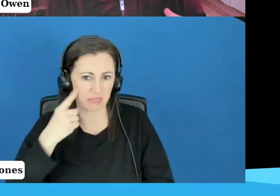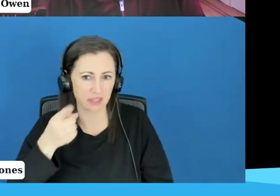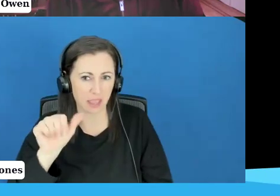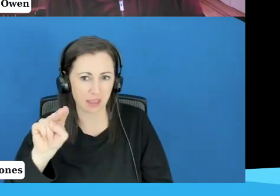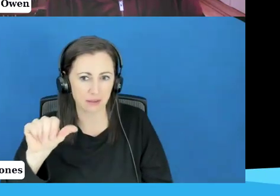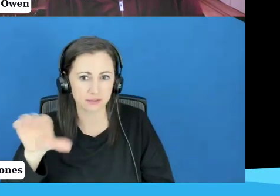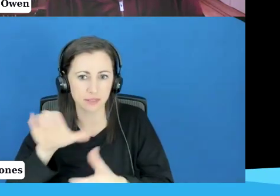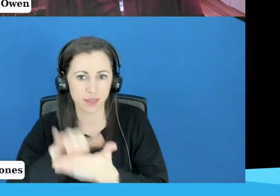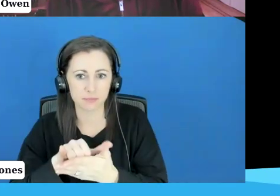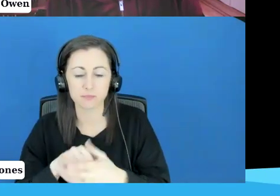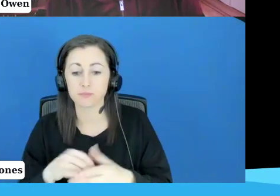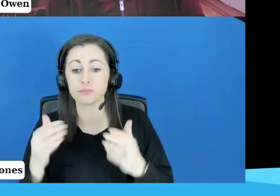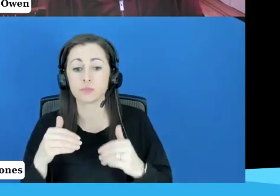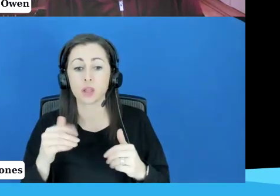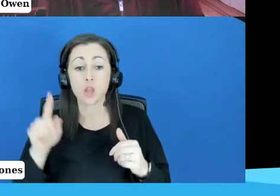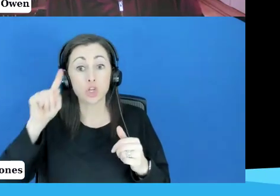Smart lights will be your friend.